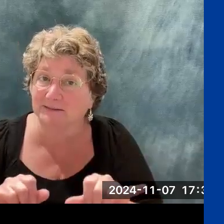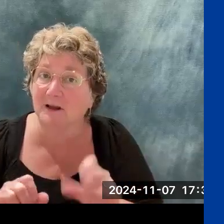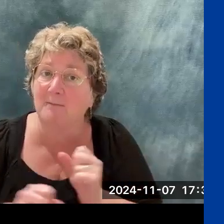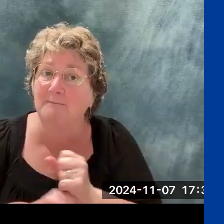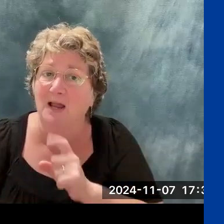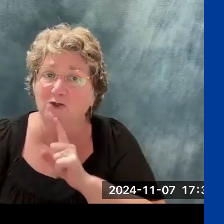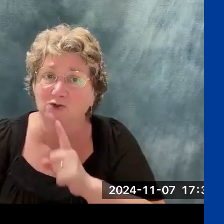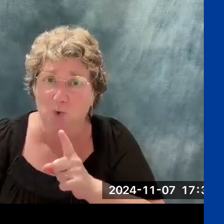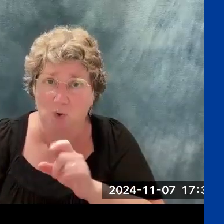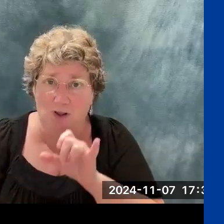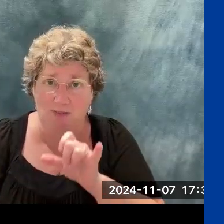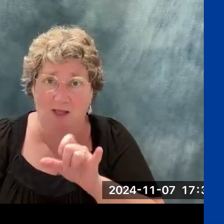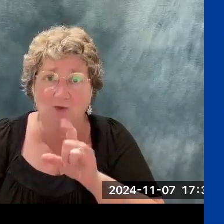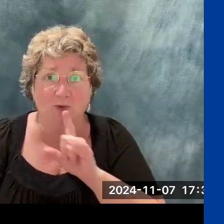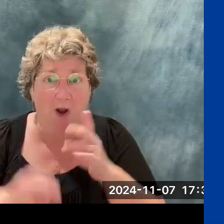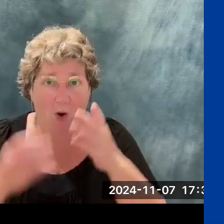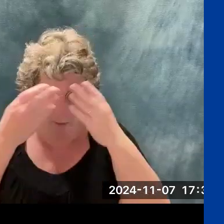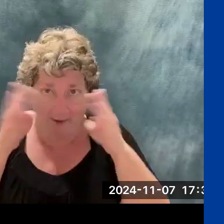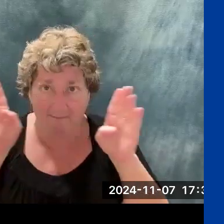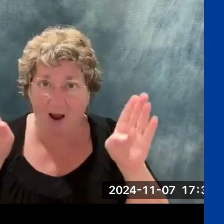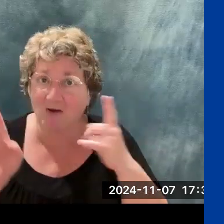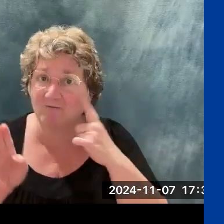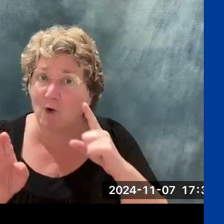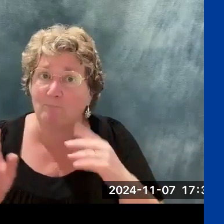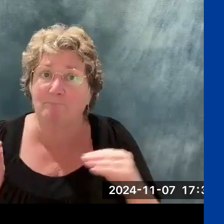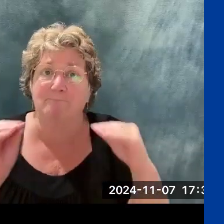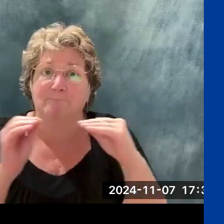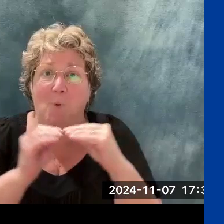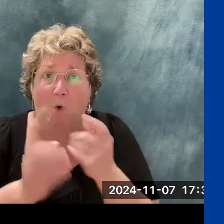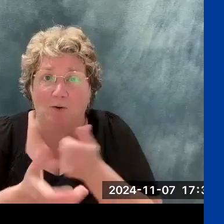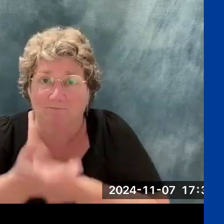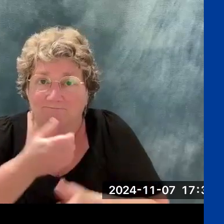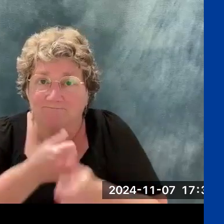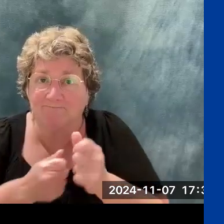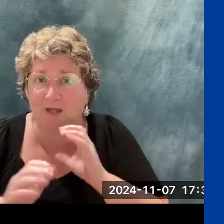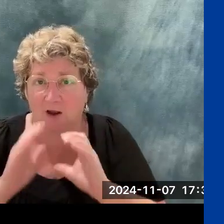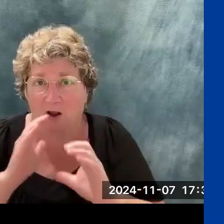That's going to be really important and you want to check in again and make sure that